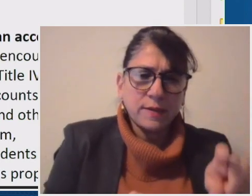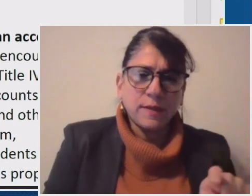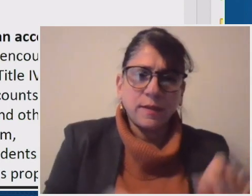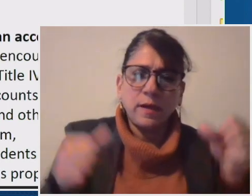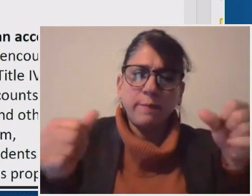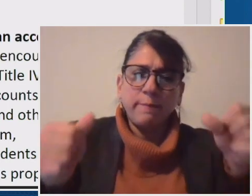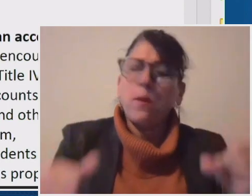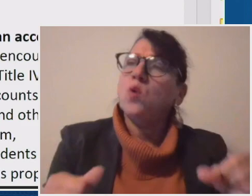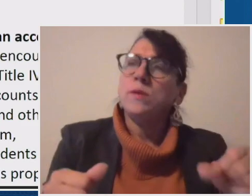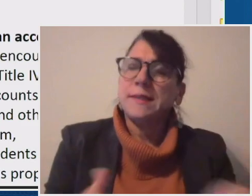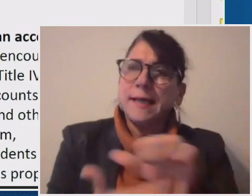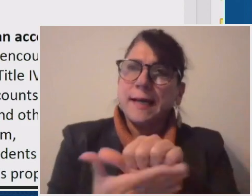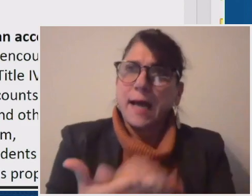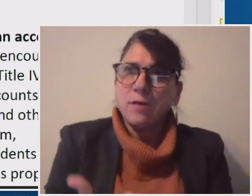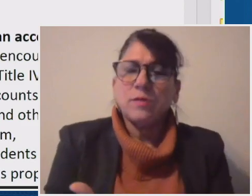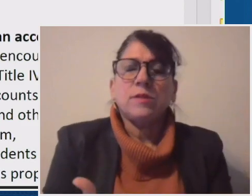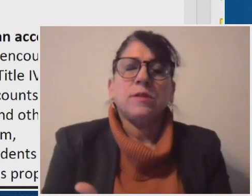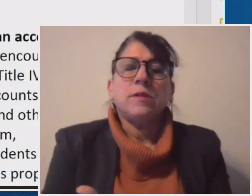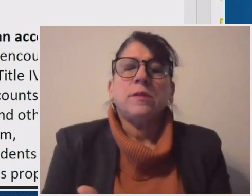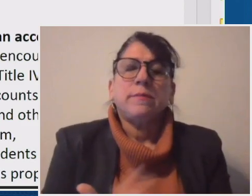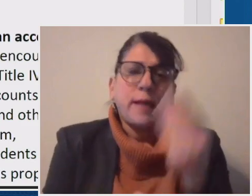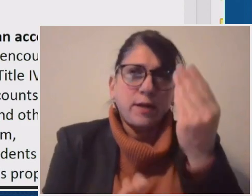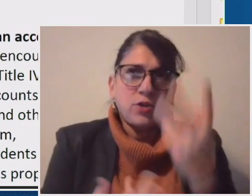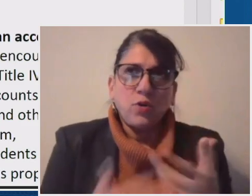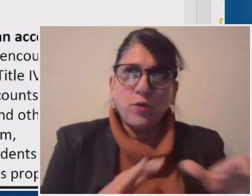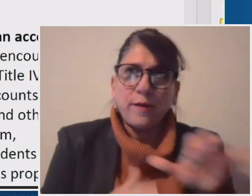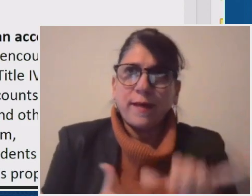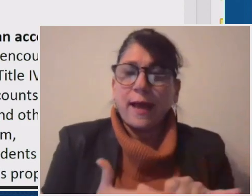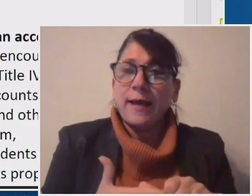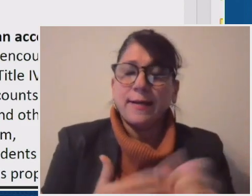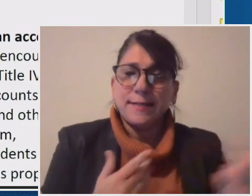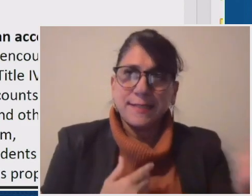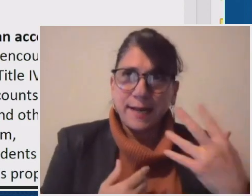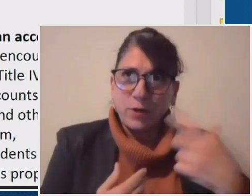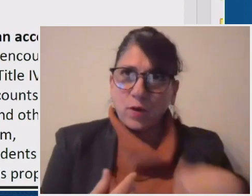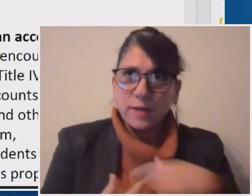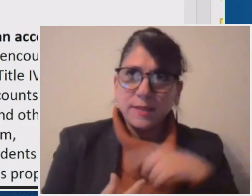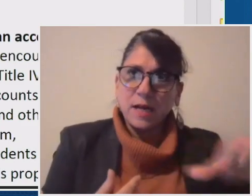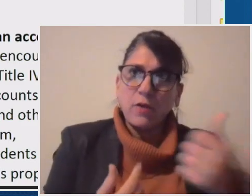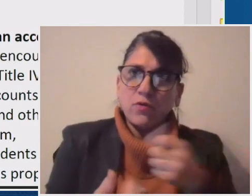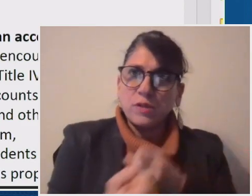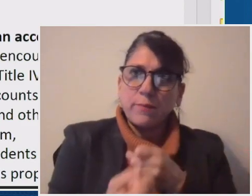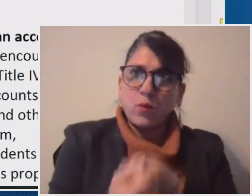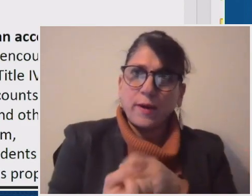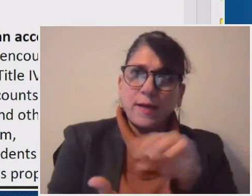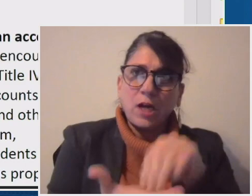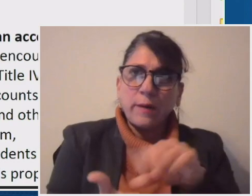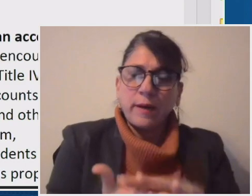documentation to us and other supporting documentation. The Department has a specialist known as a method of payment